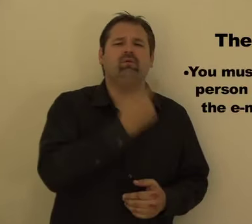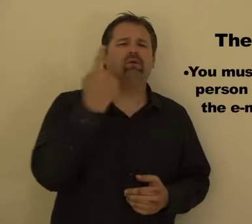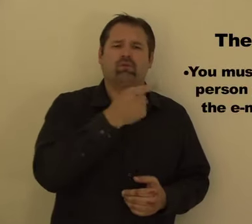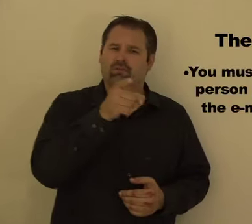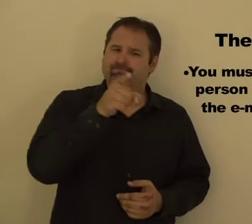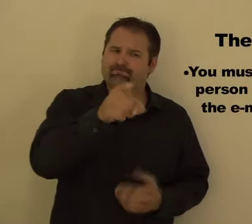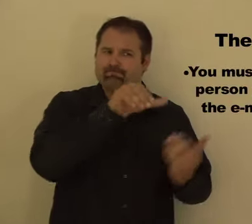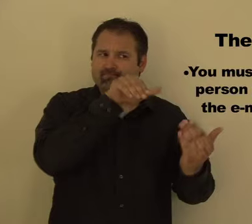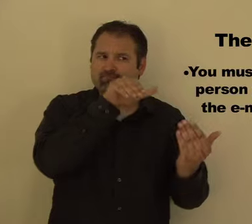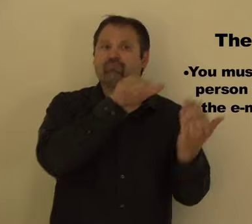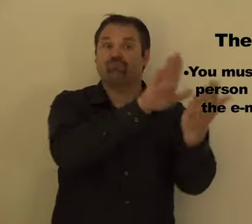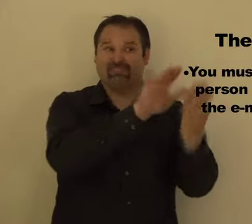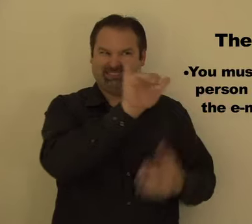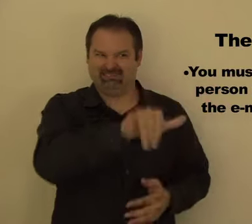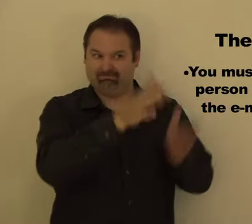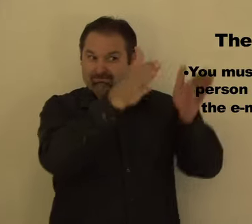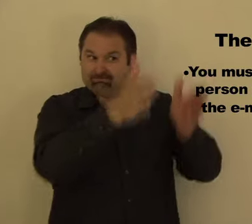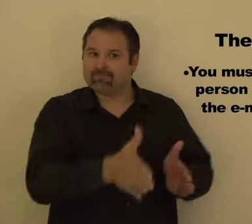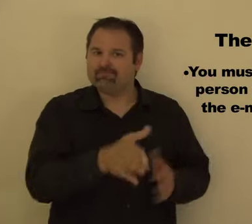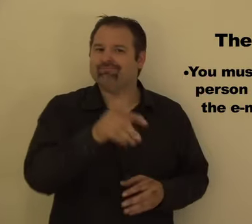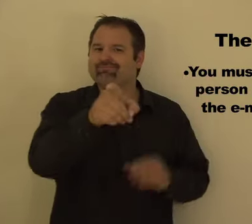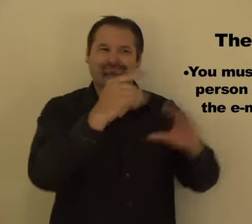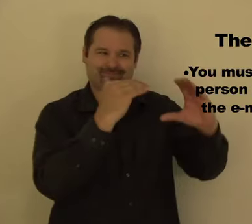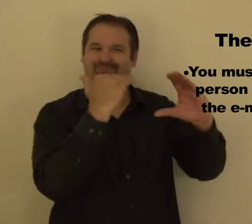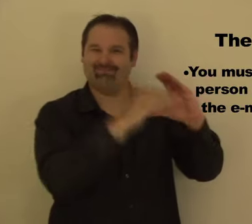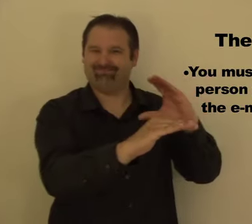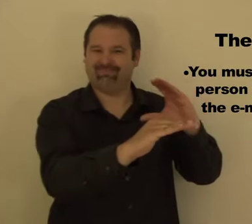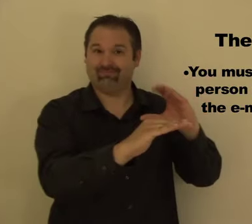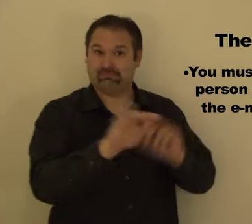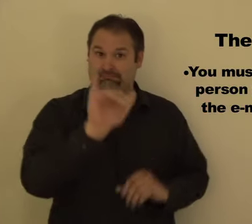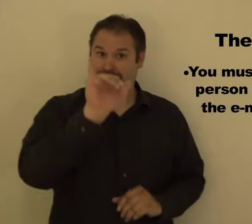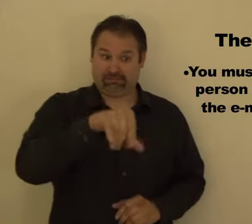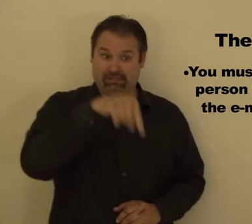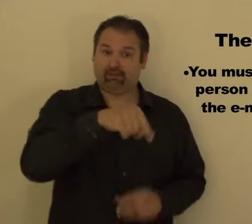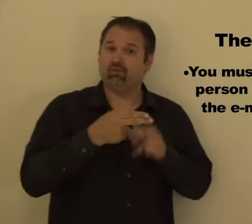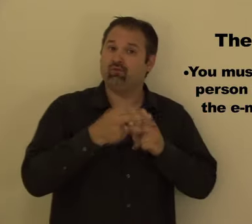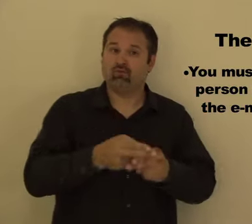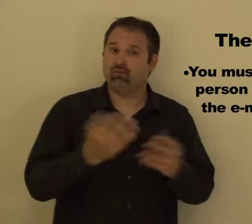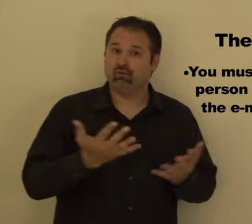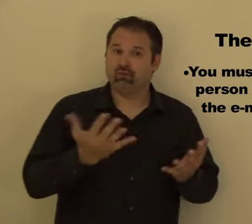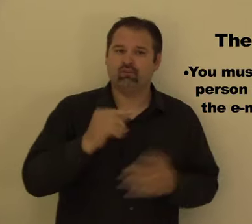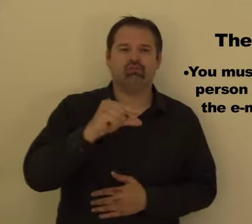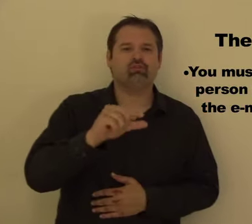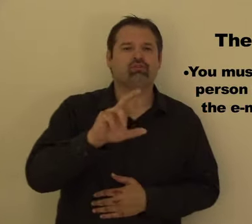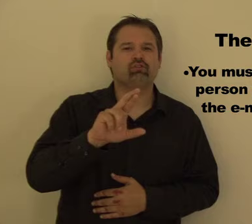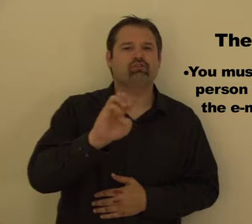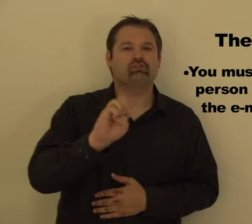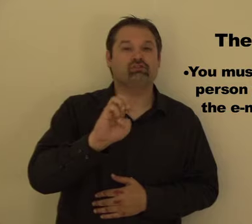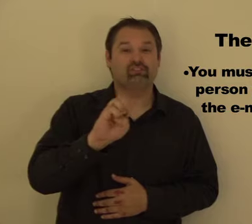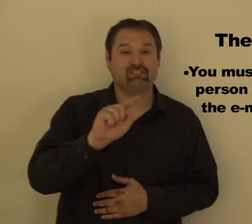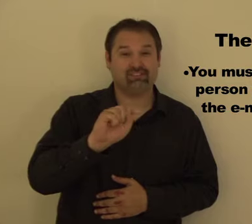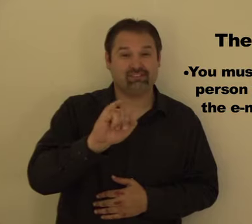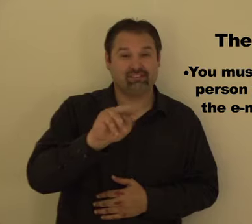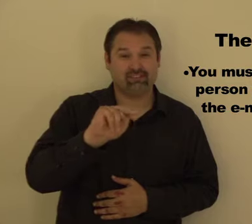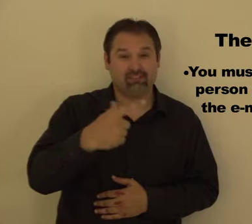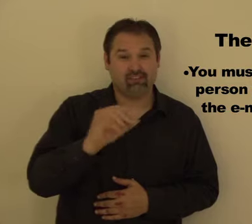This is also known as greetings, or salutations.